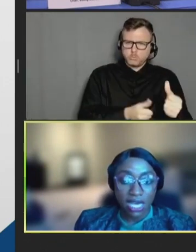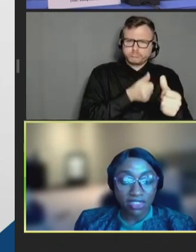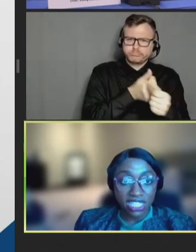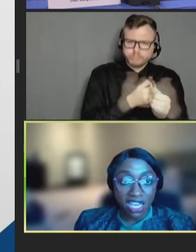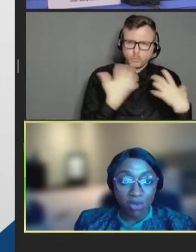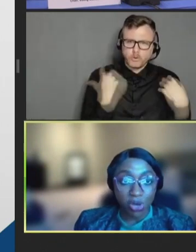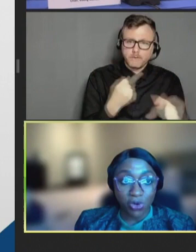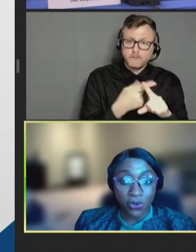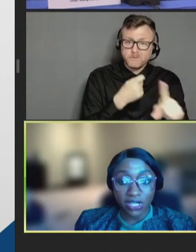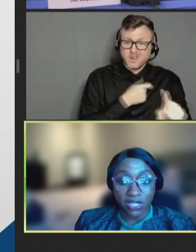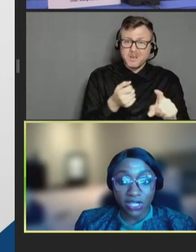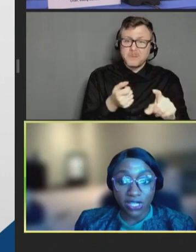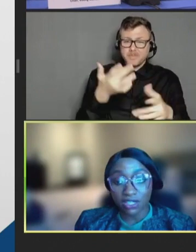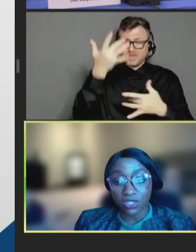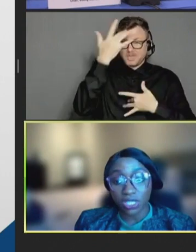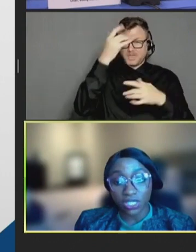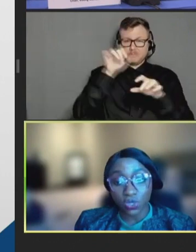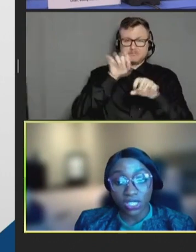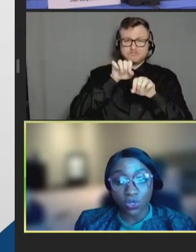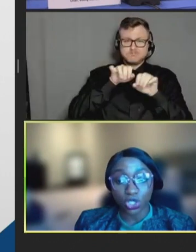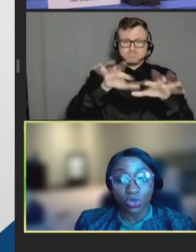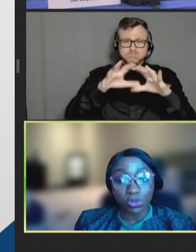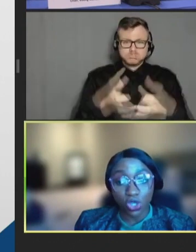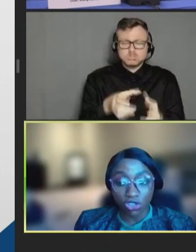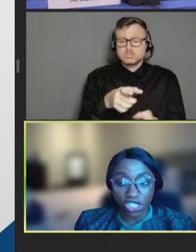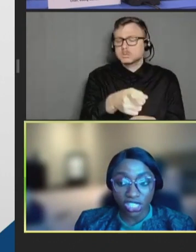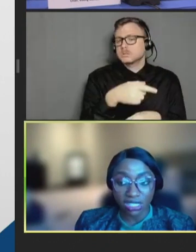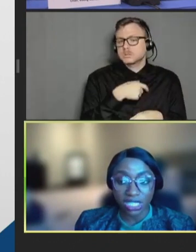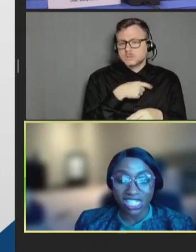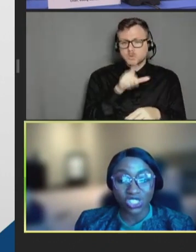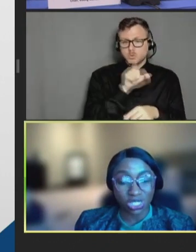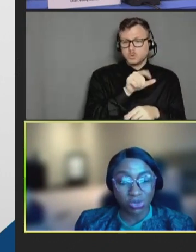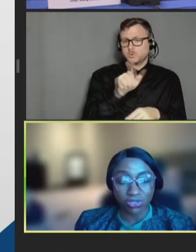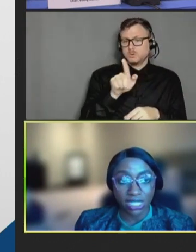At the time where we wrote this, the 2021 global coverage estimates had just been